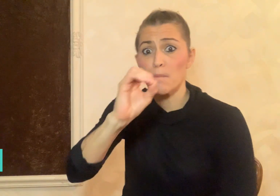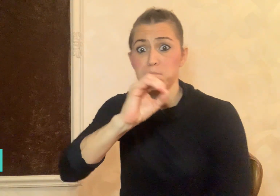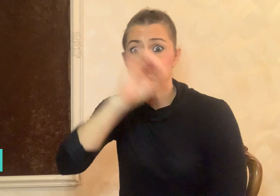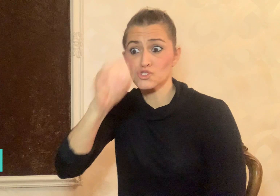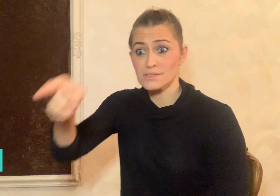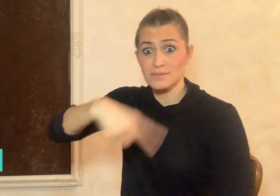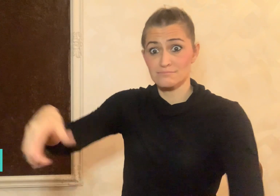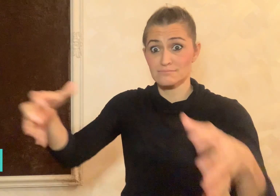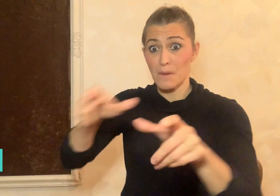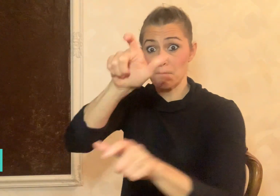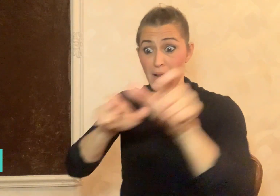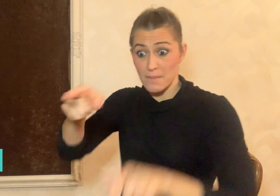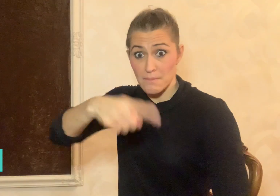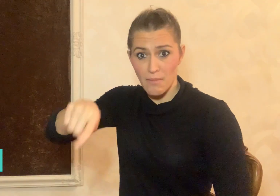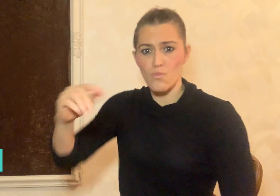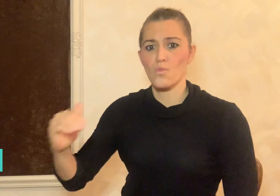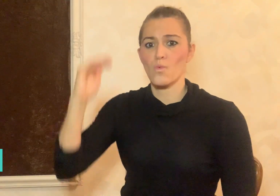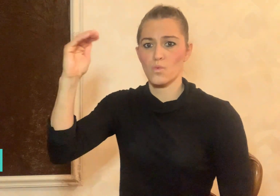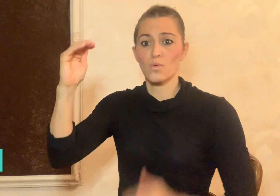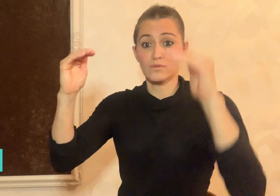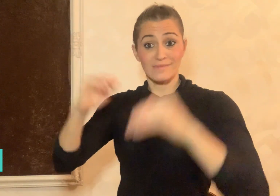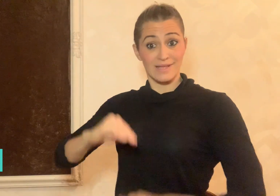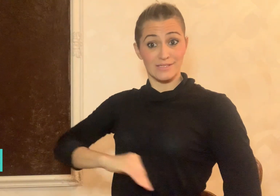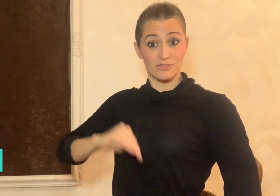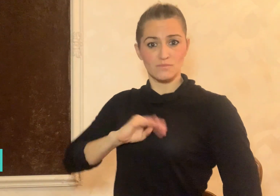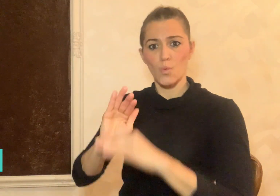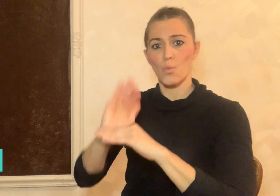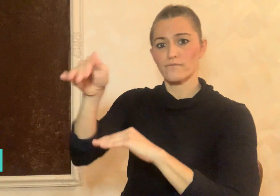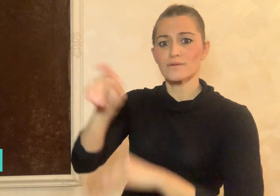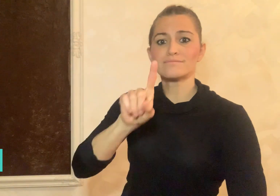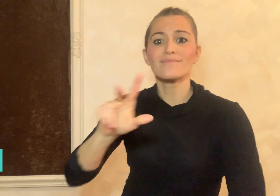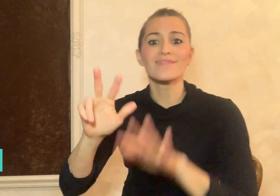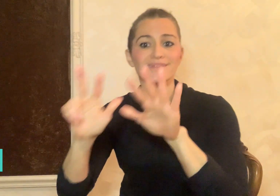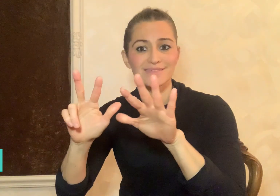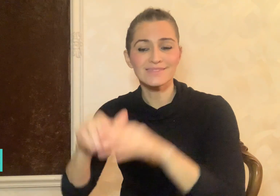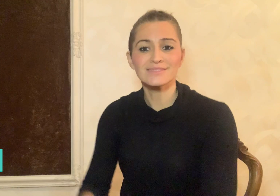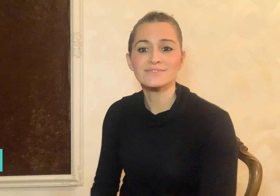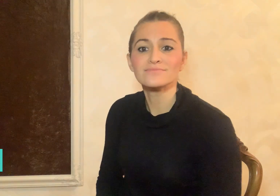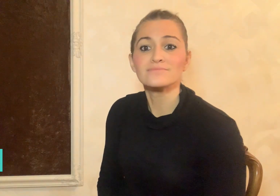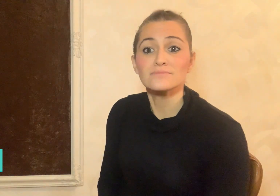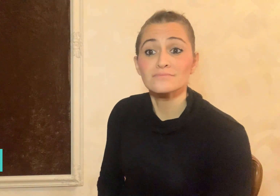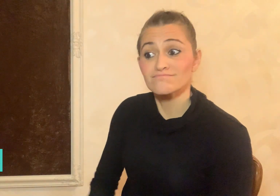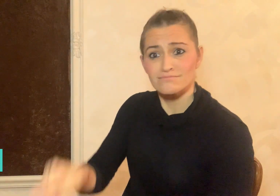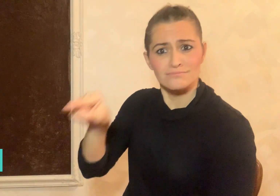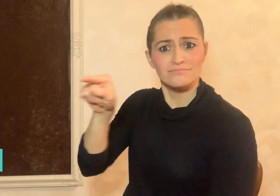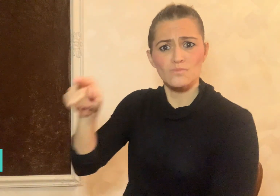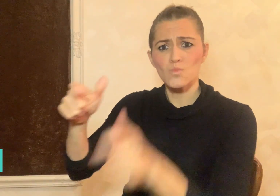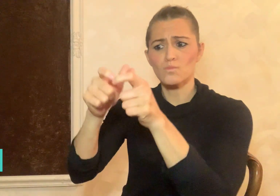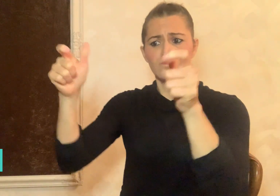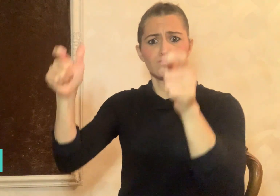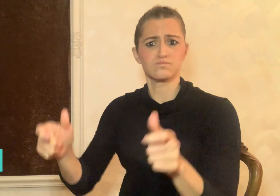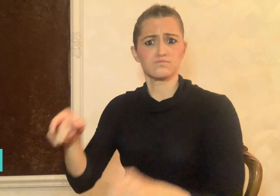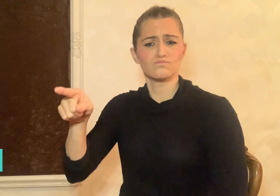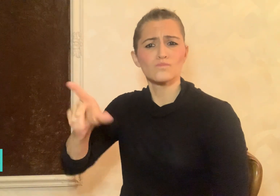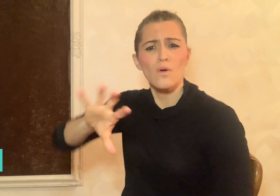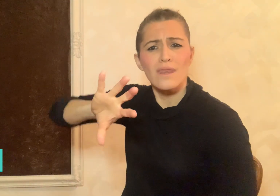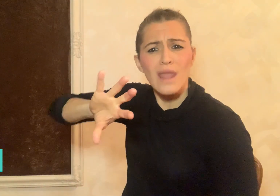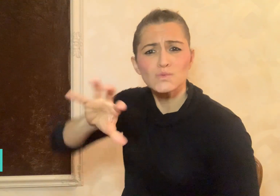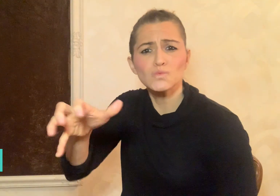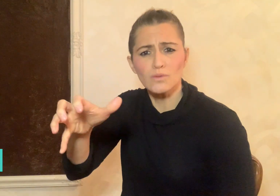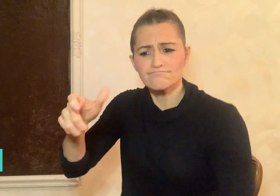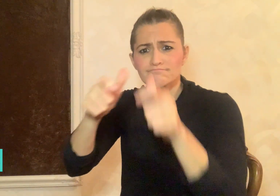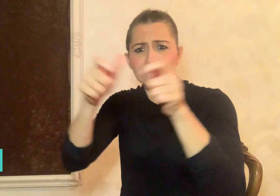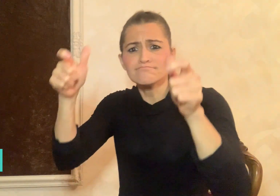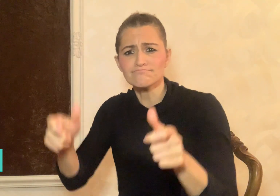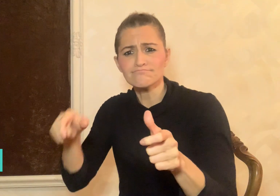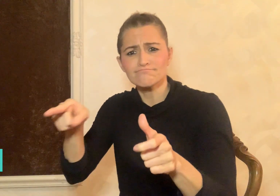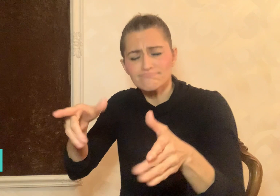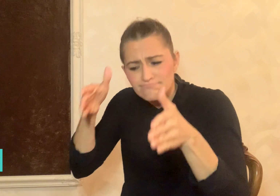More than 50% of them are adults. According to the National